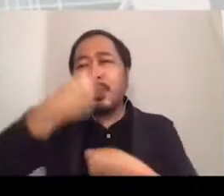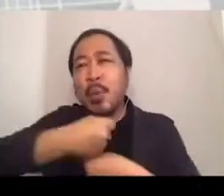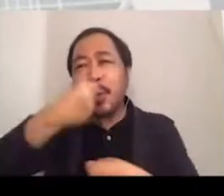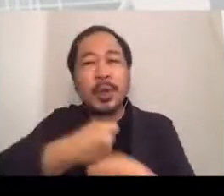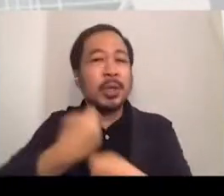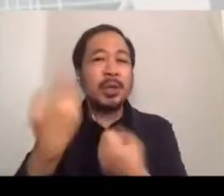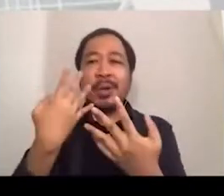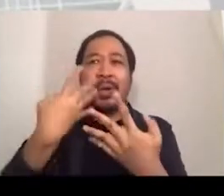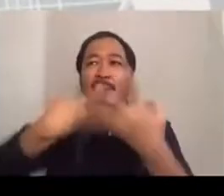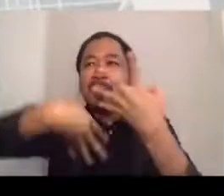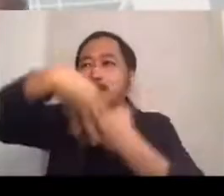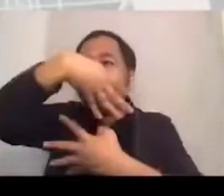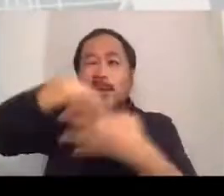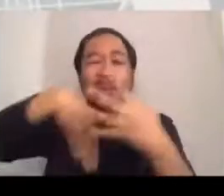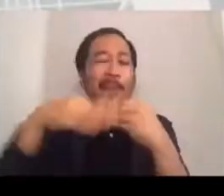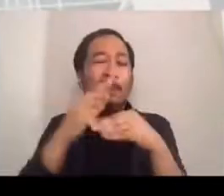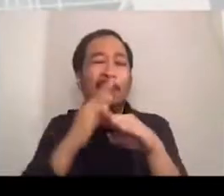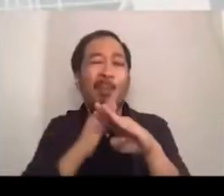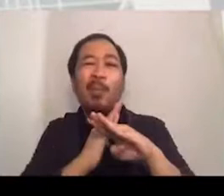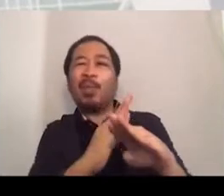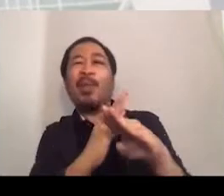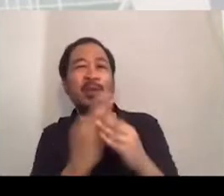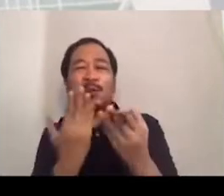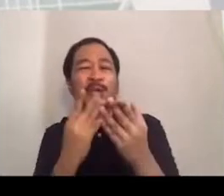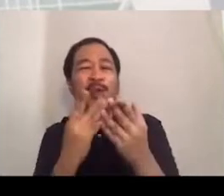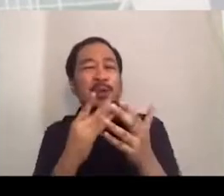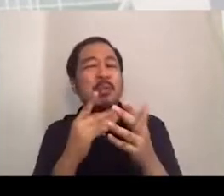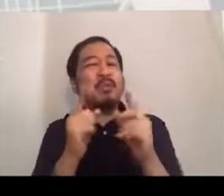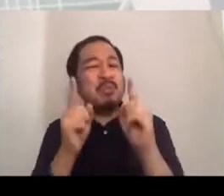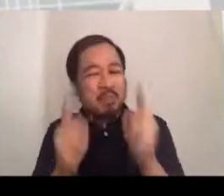in terms of the immediate response and the medium and long term response,